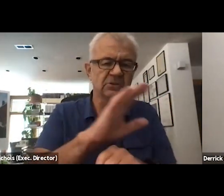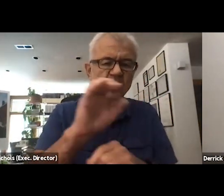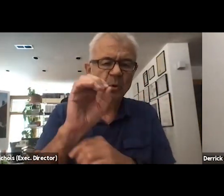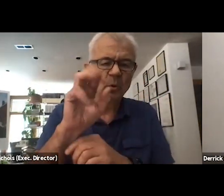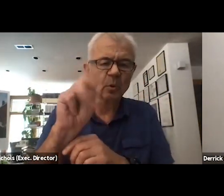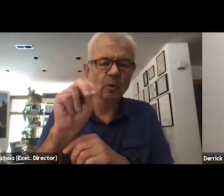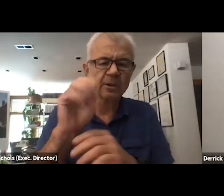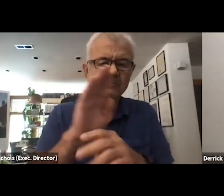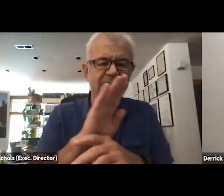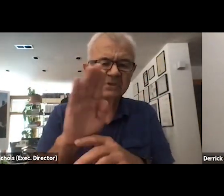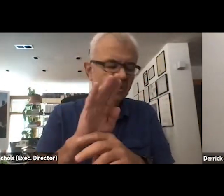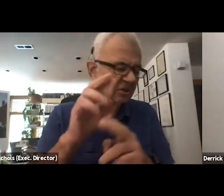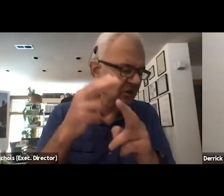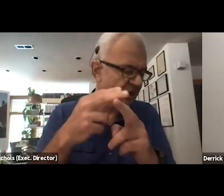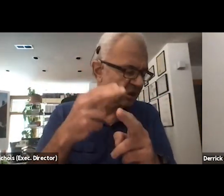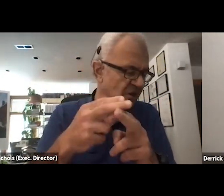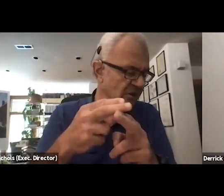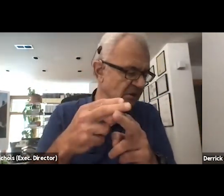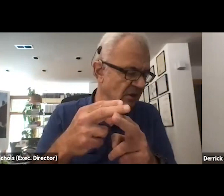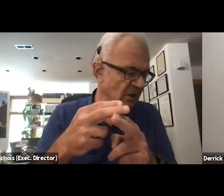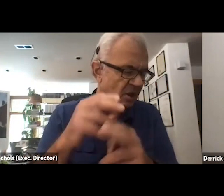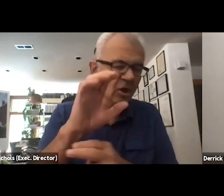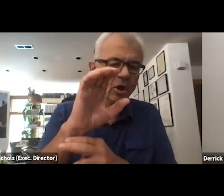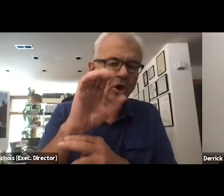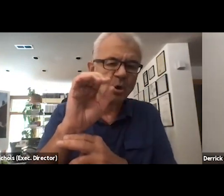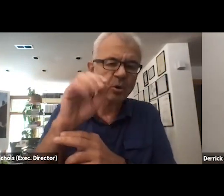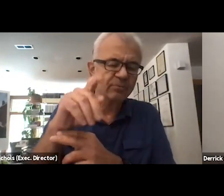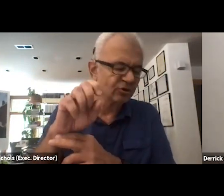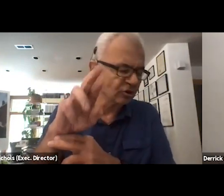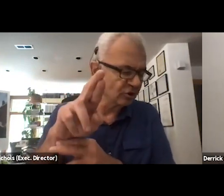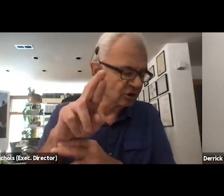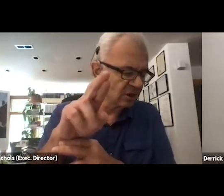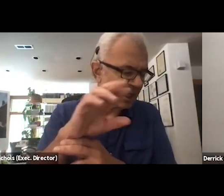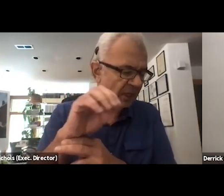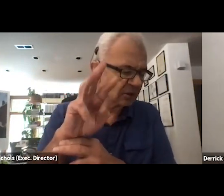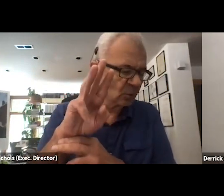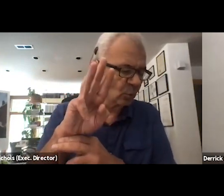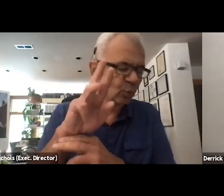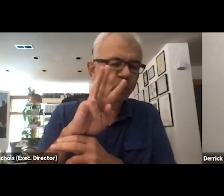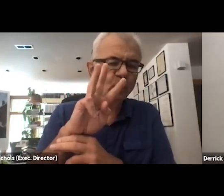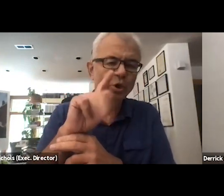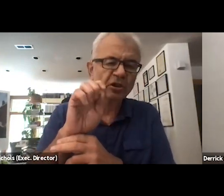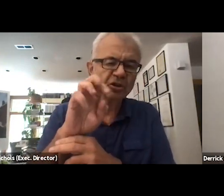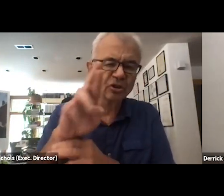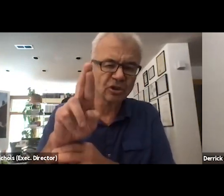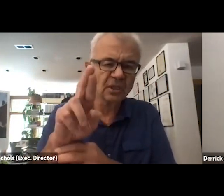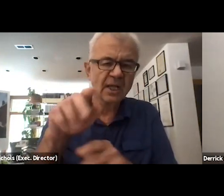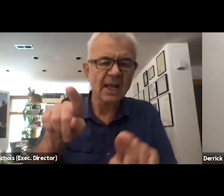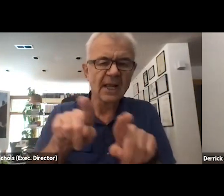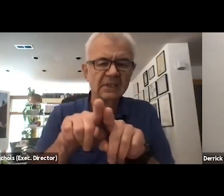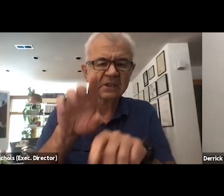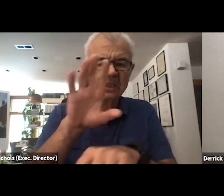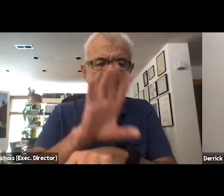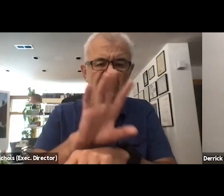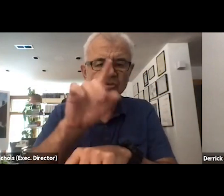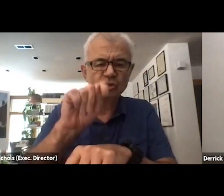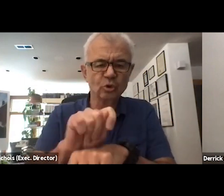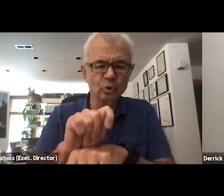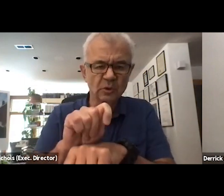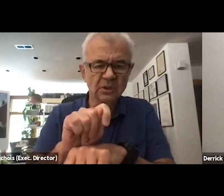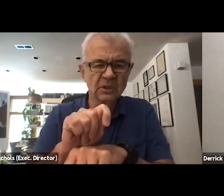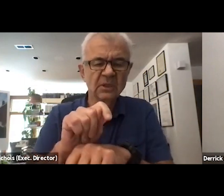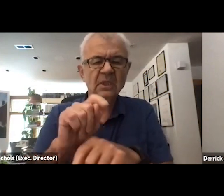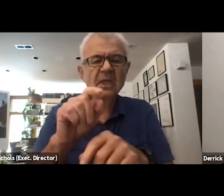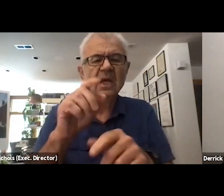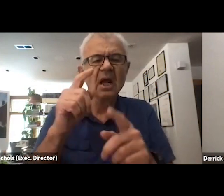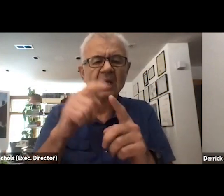He's currently working on establishing his own business, Copper & Water, as a consultant.